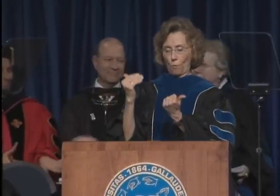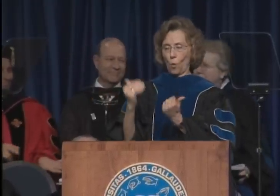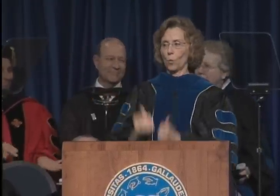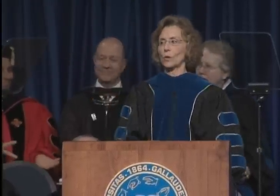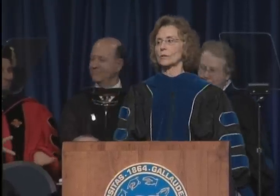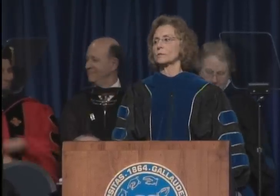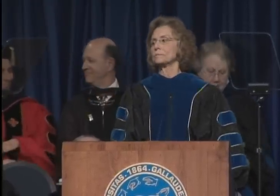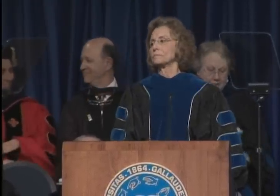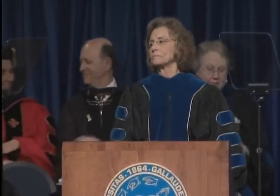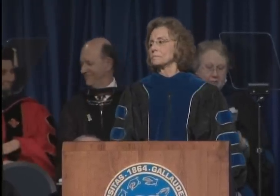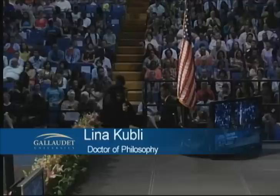With honors.